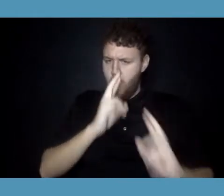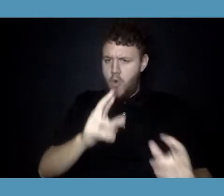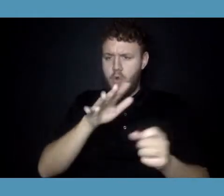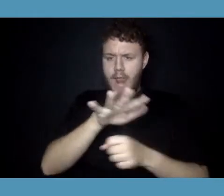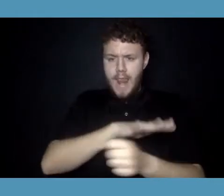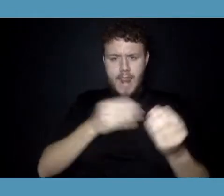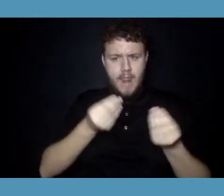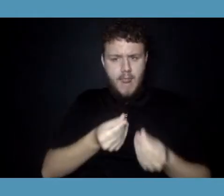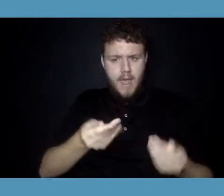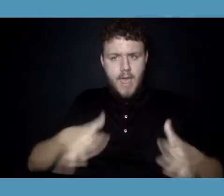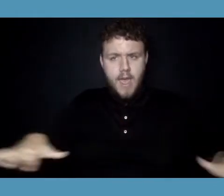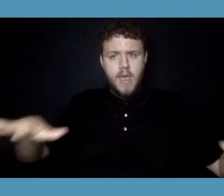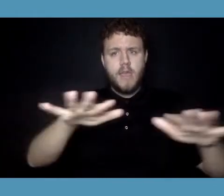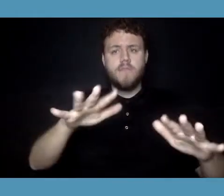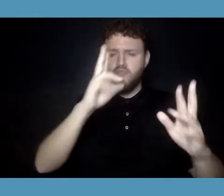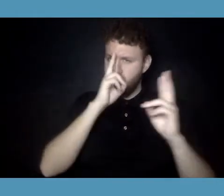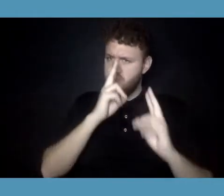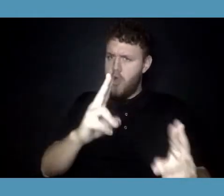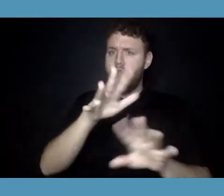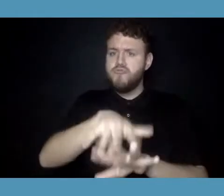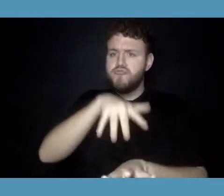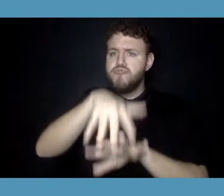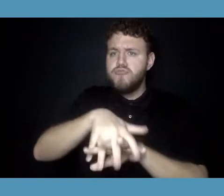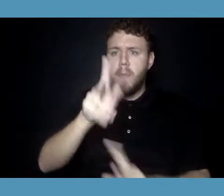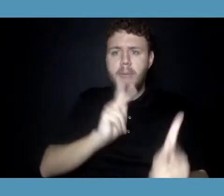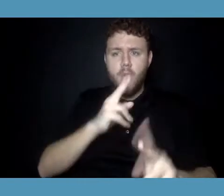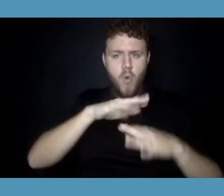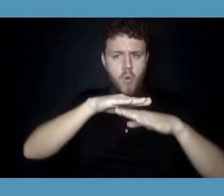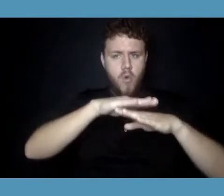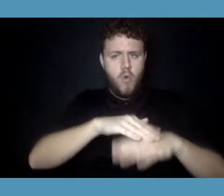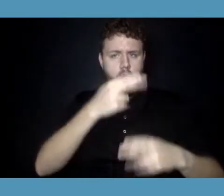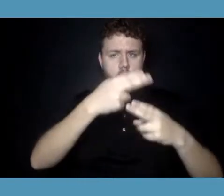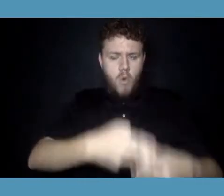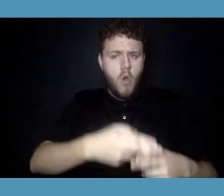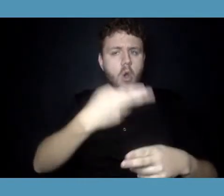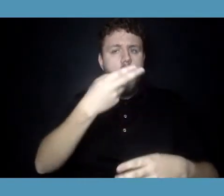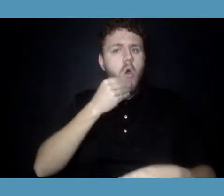the indigenous peoples who have called it home. I am speaking to you from Charleston